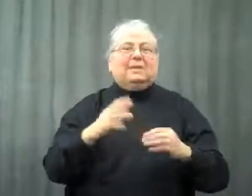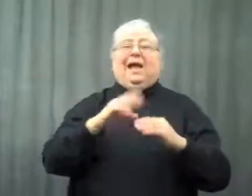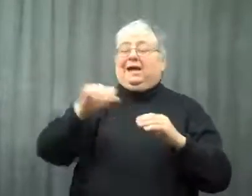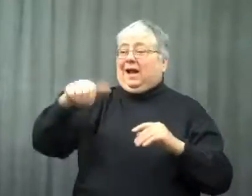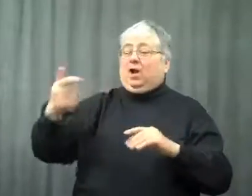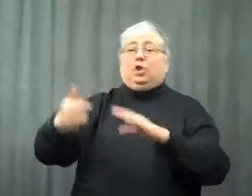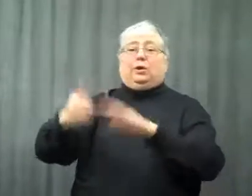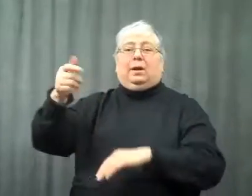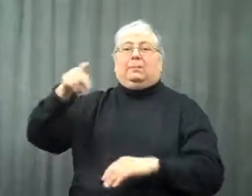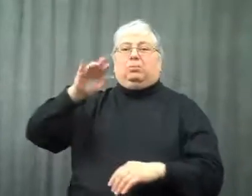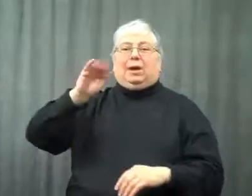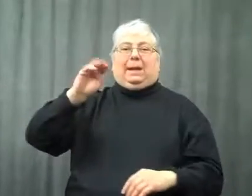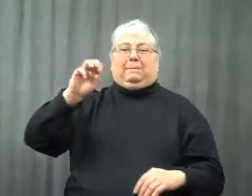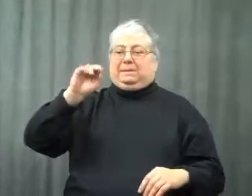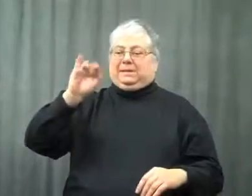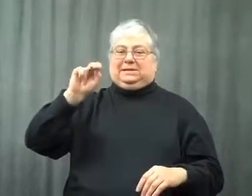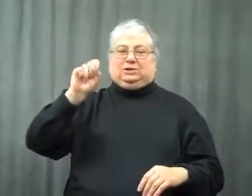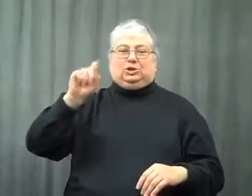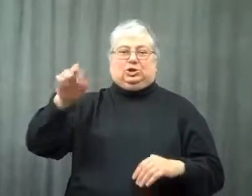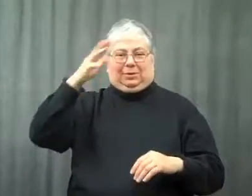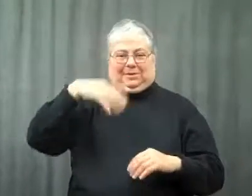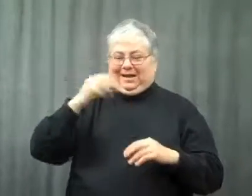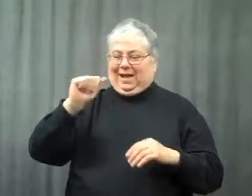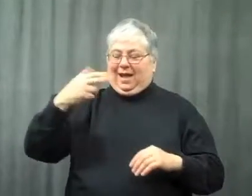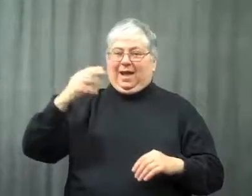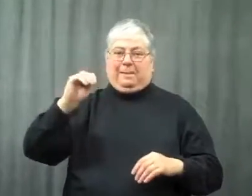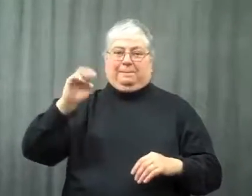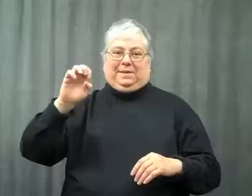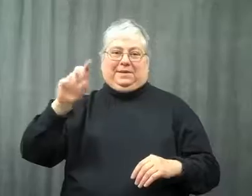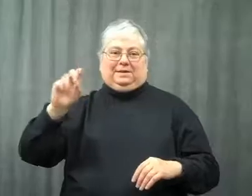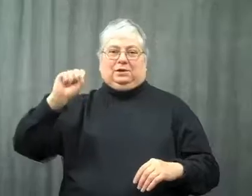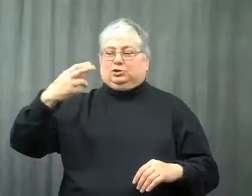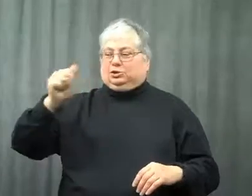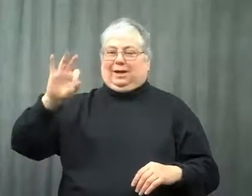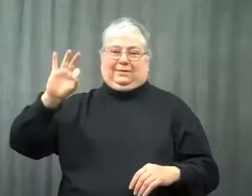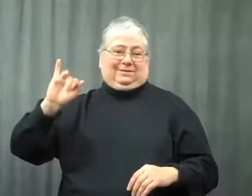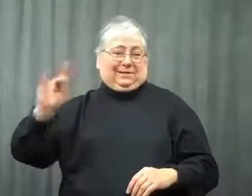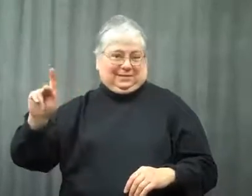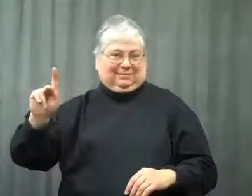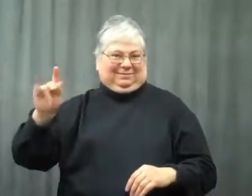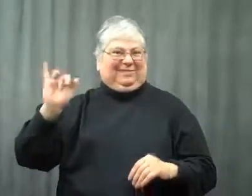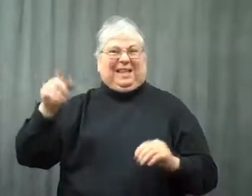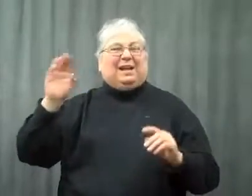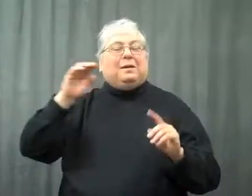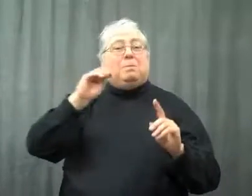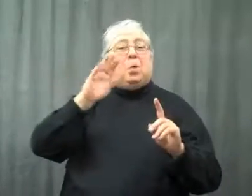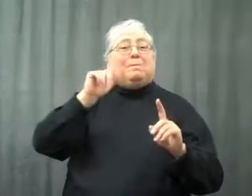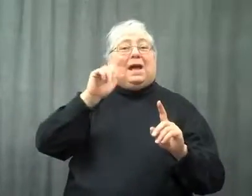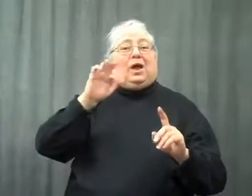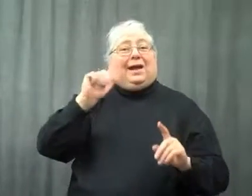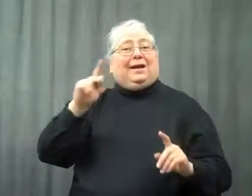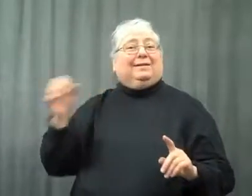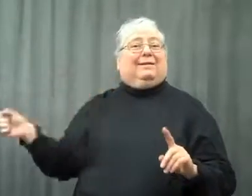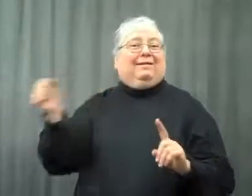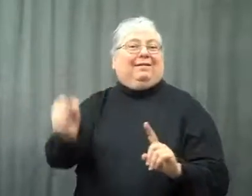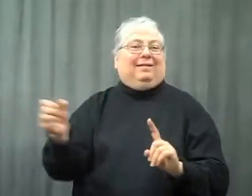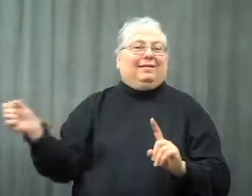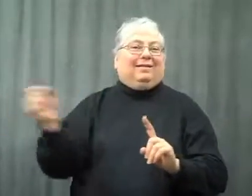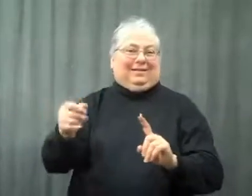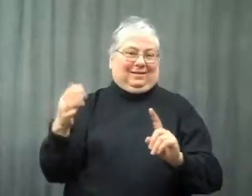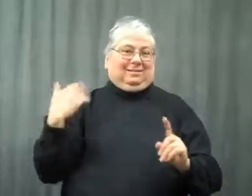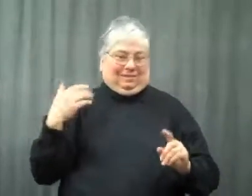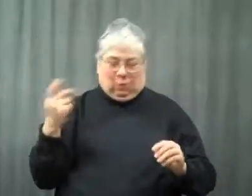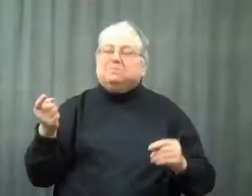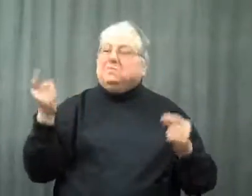and with the Prime Minister, Ahmed Shafik. Mubarak had appointed him.